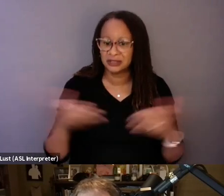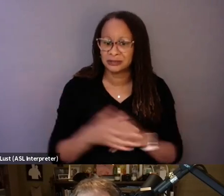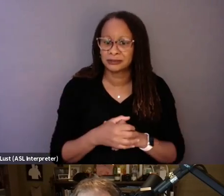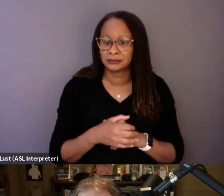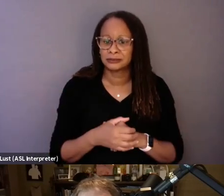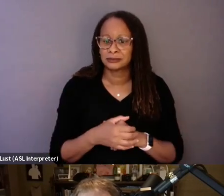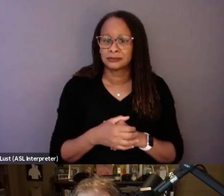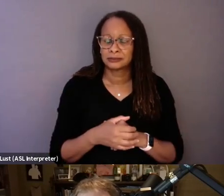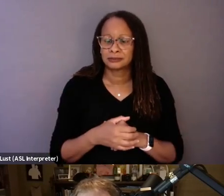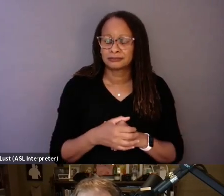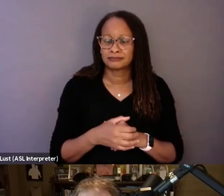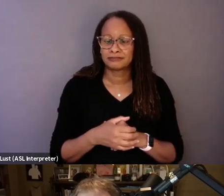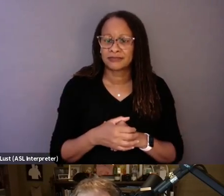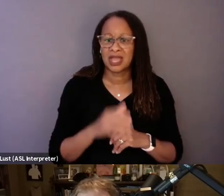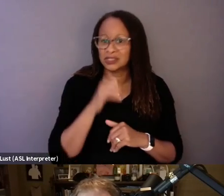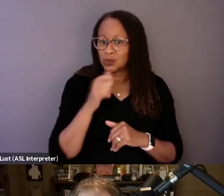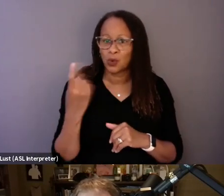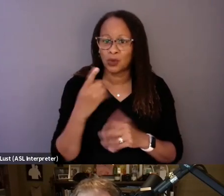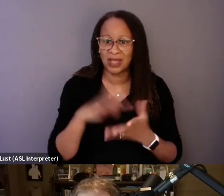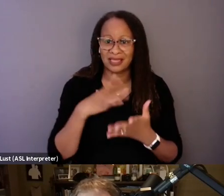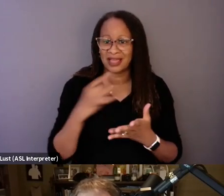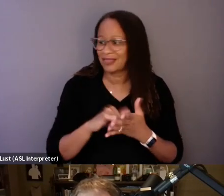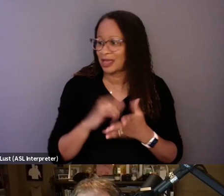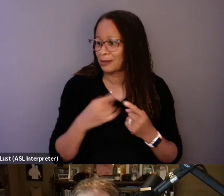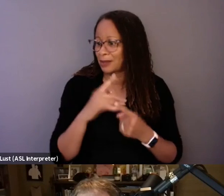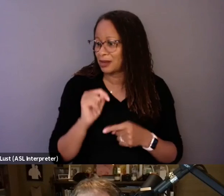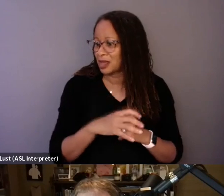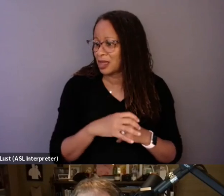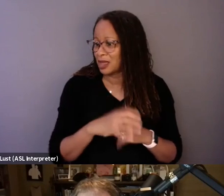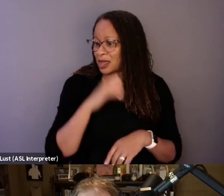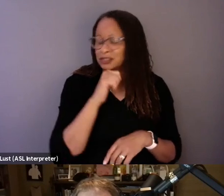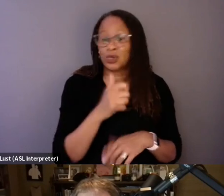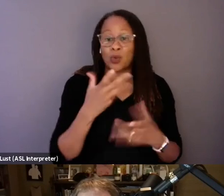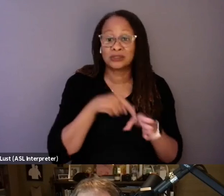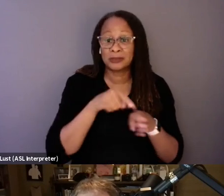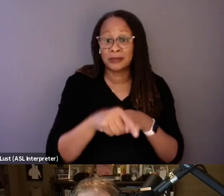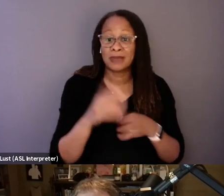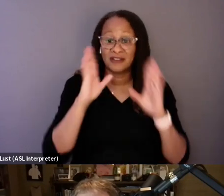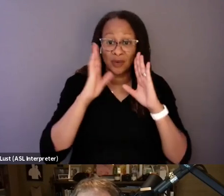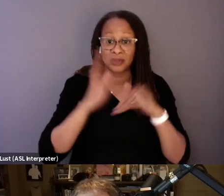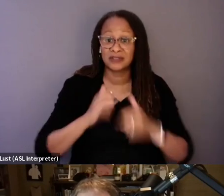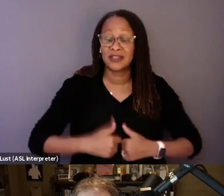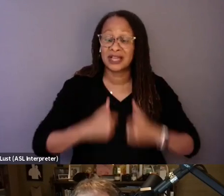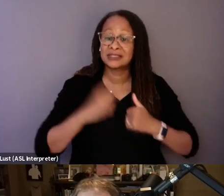I don't only like that about... And that I don't want to be the main focus and I just think it is an important part of it.